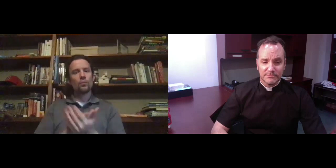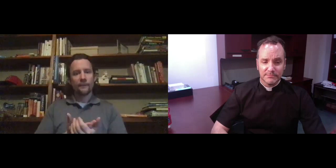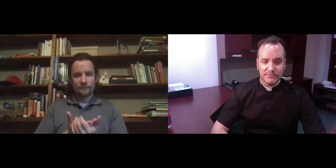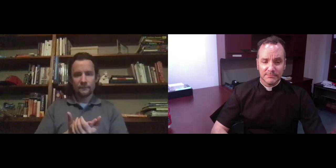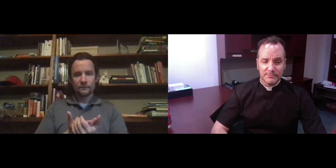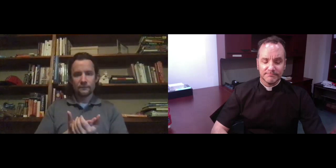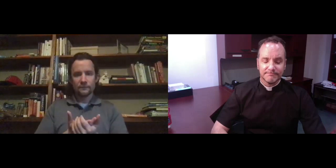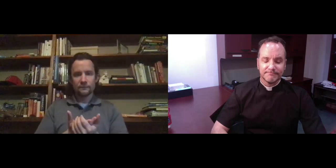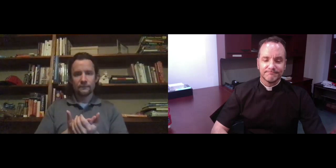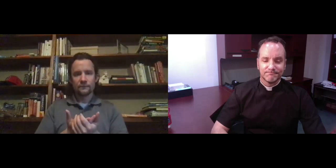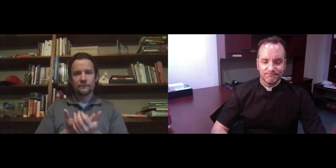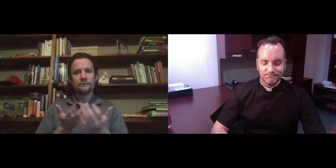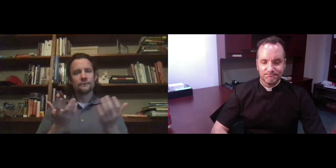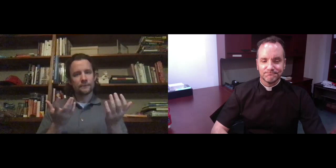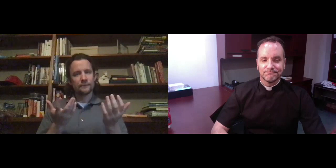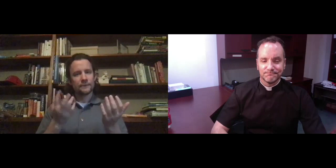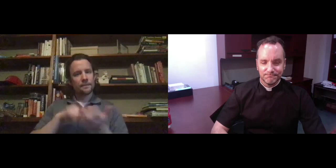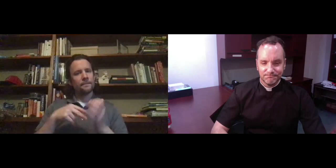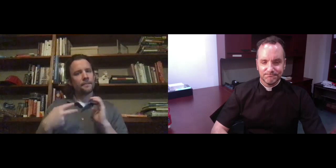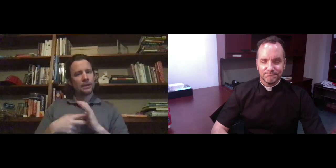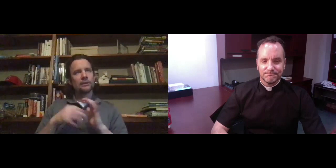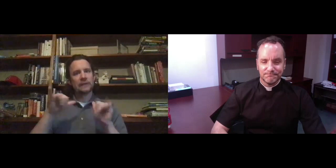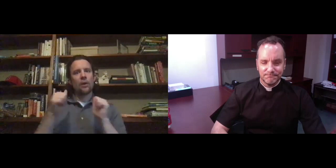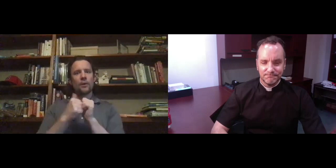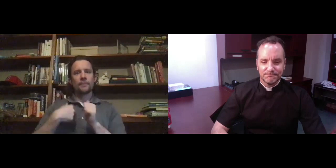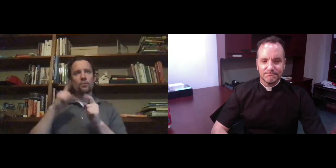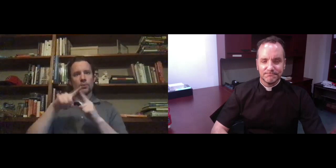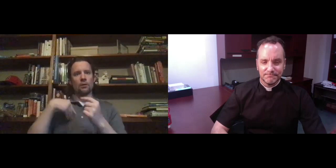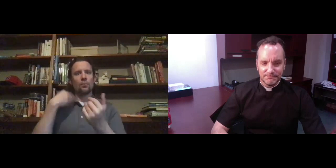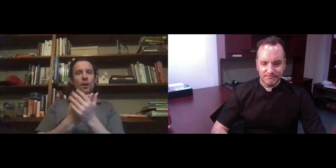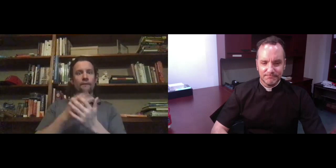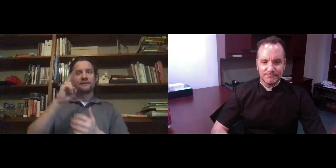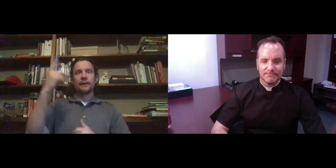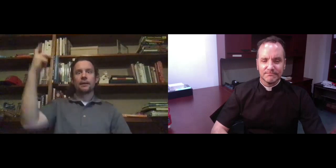Gospel means, when Jesus said, "Remain until I come."